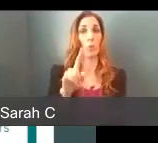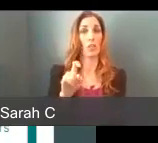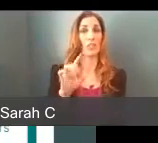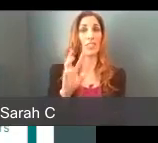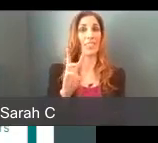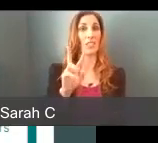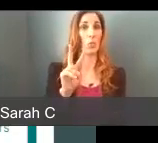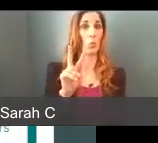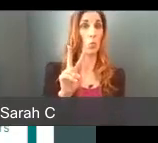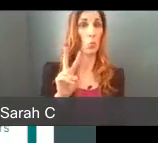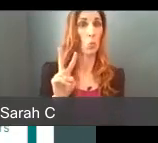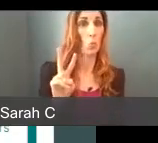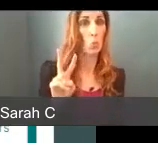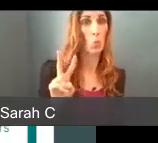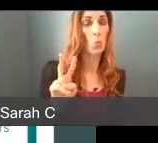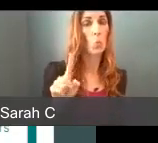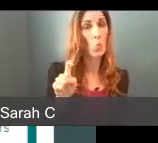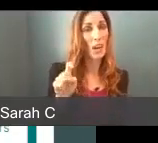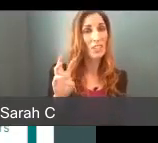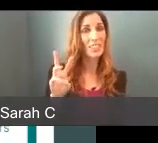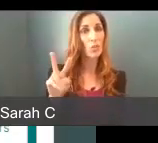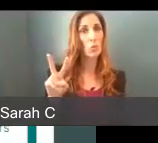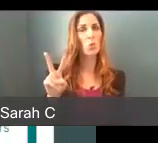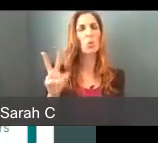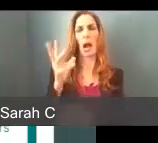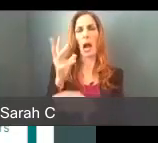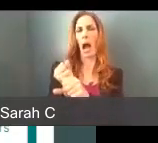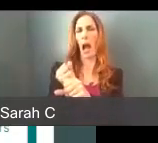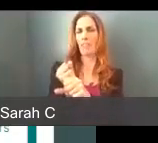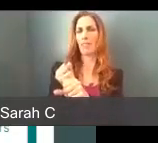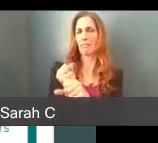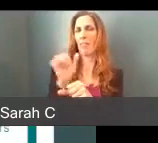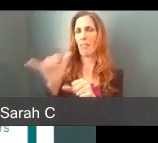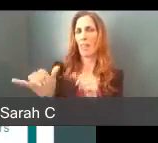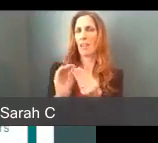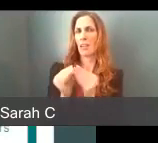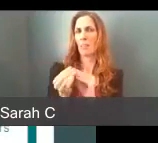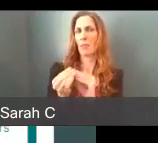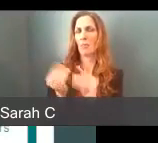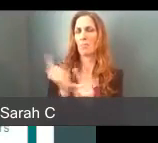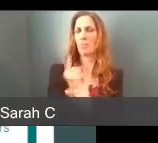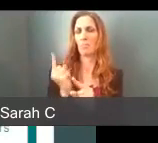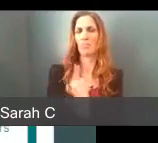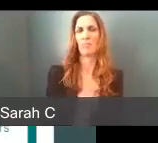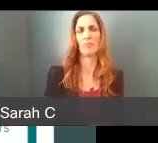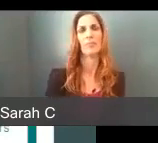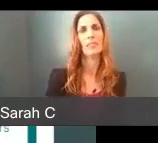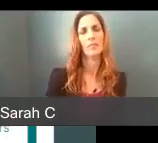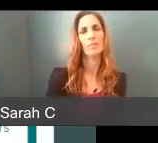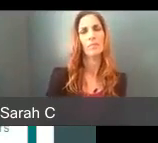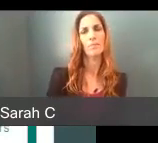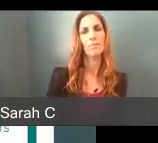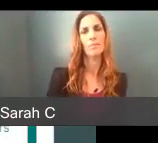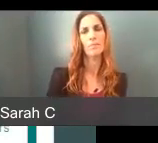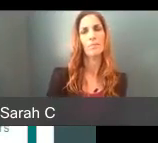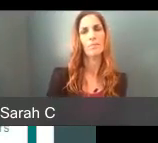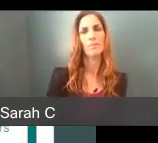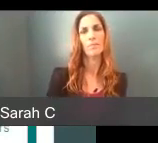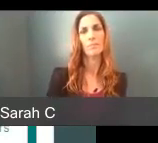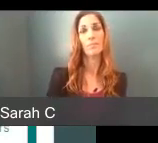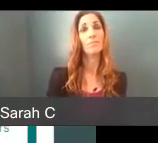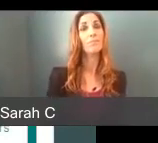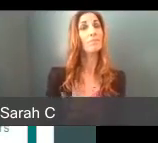is a number I have confidence in and I believe is accurate. So in terms of testing, we do continue